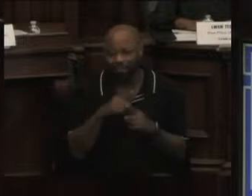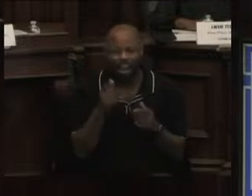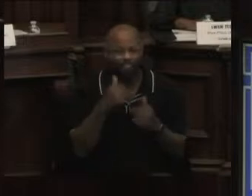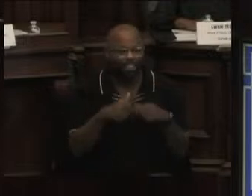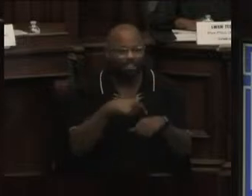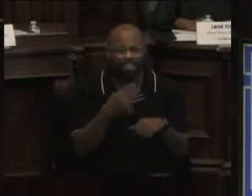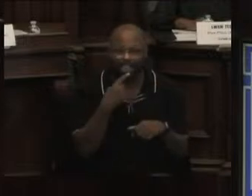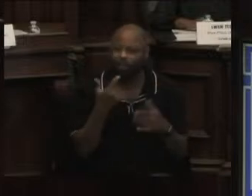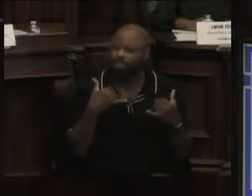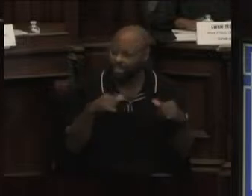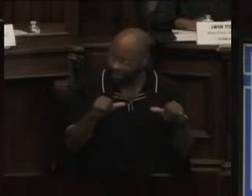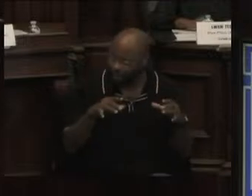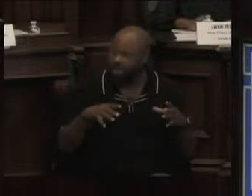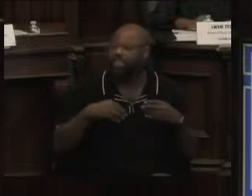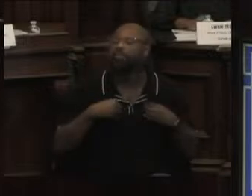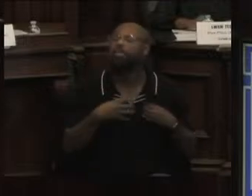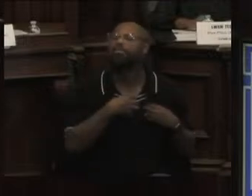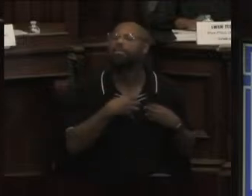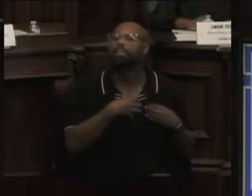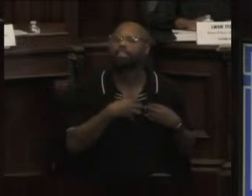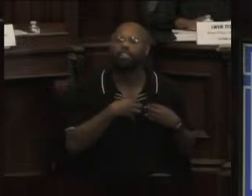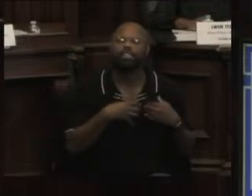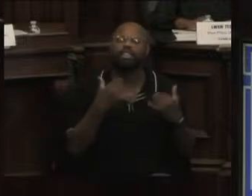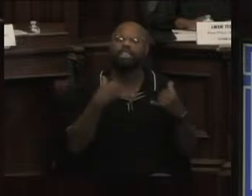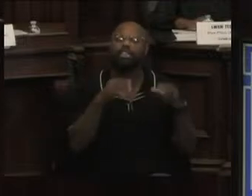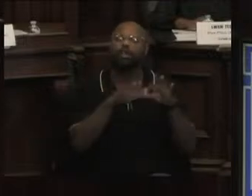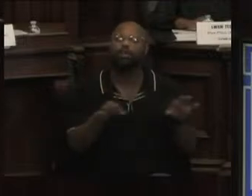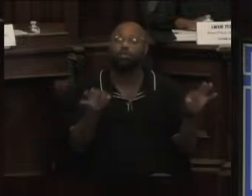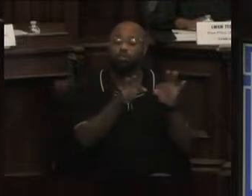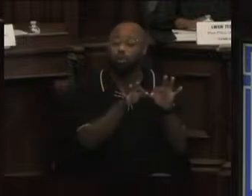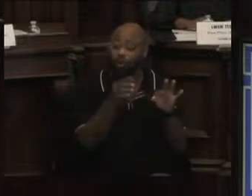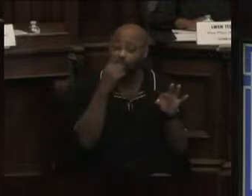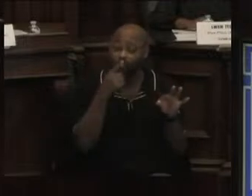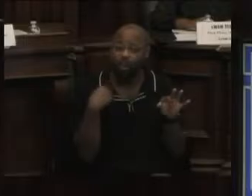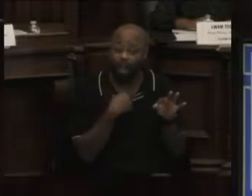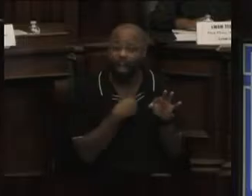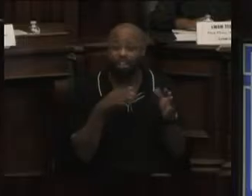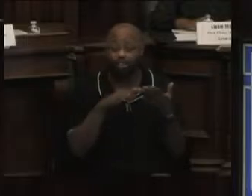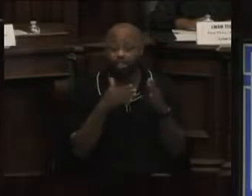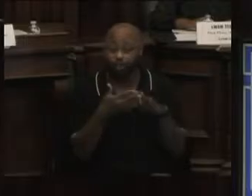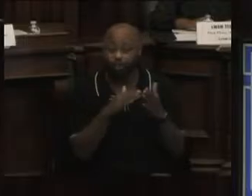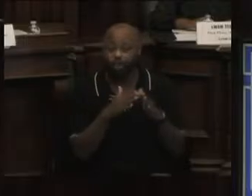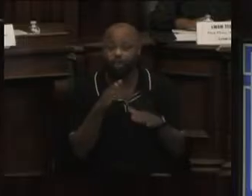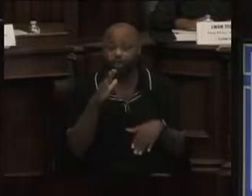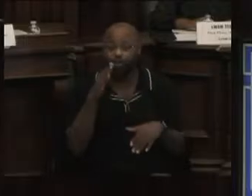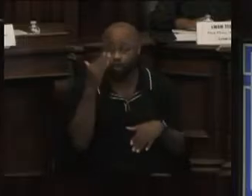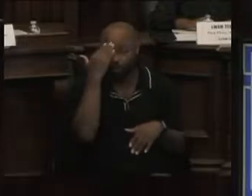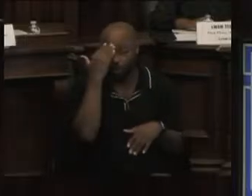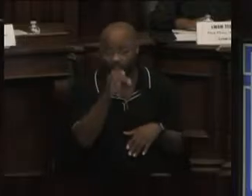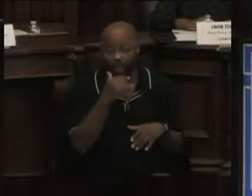of our board members, Larry Knox, is not here, every time I say that, we are still